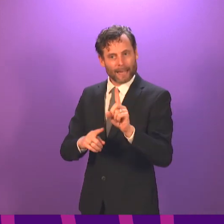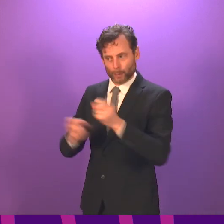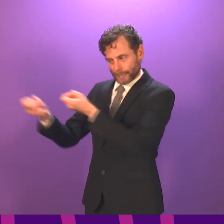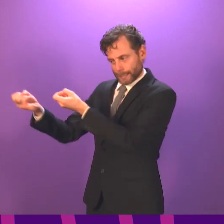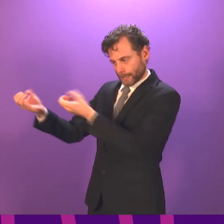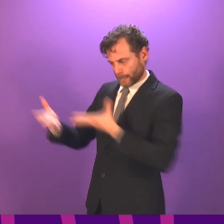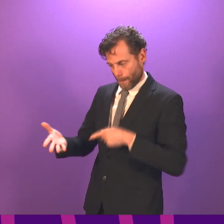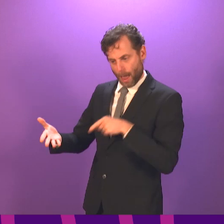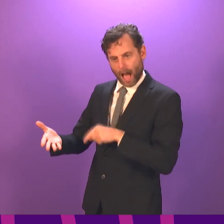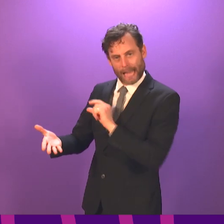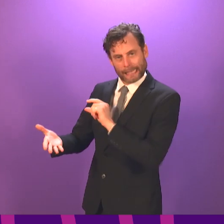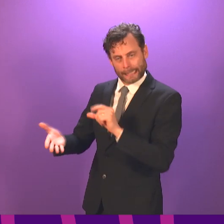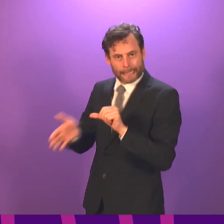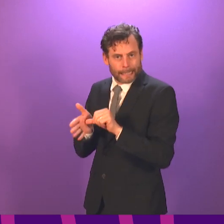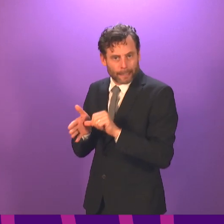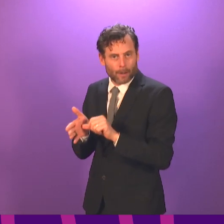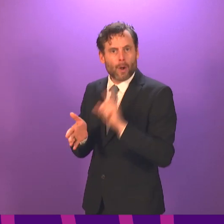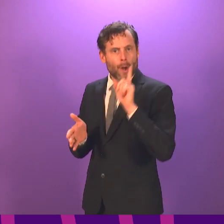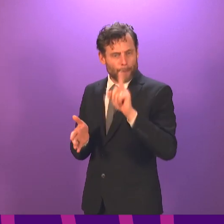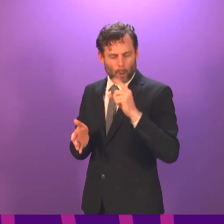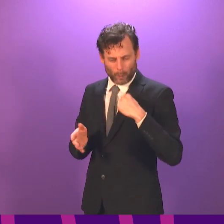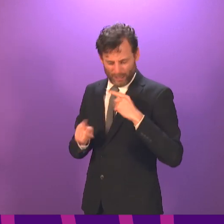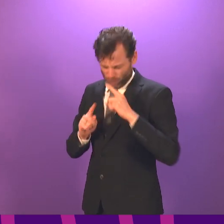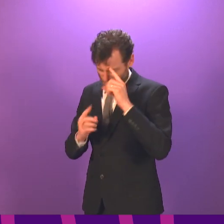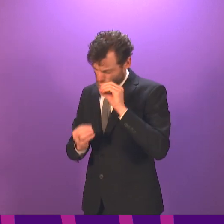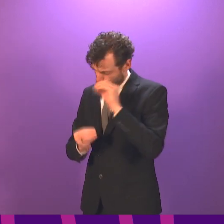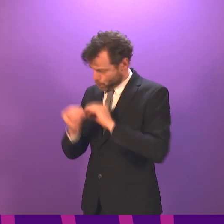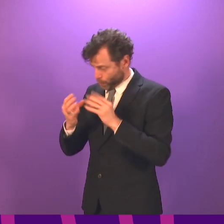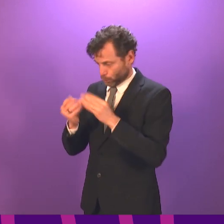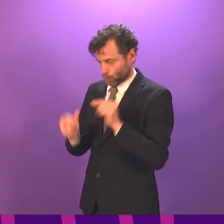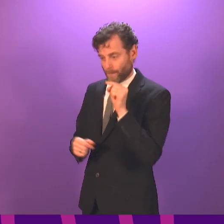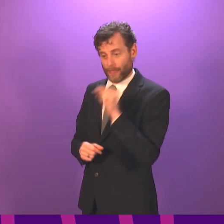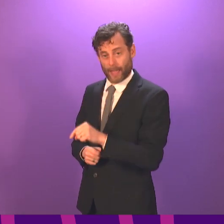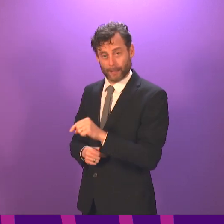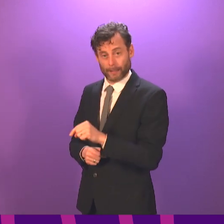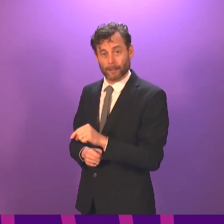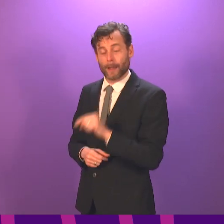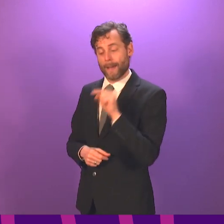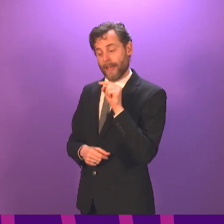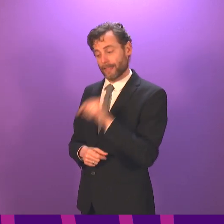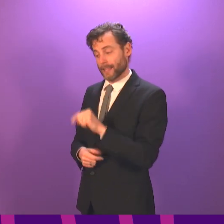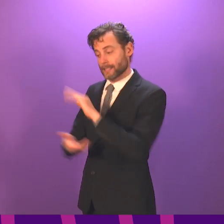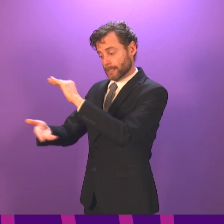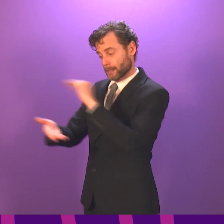to avoid that. I stress that such issues will not affect the mid-April target.